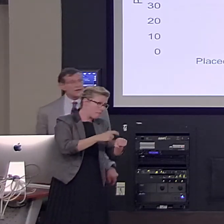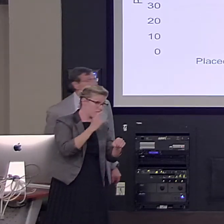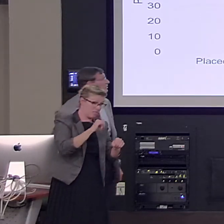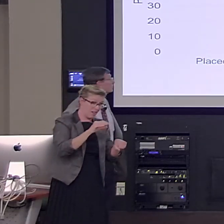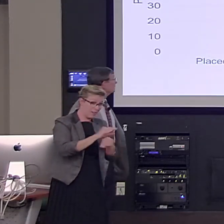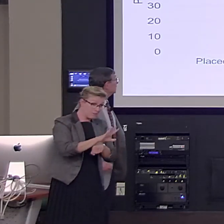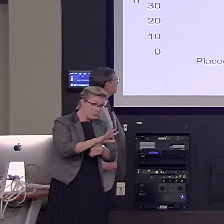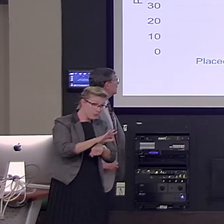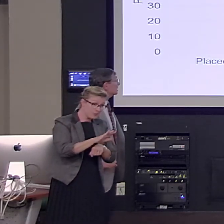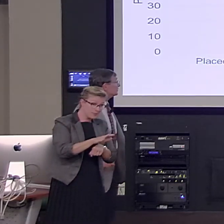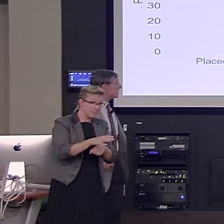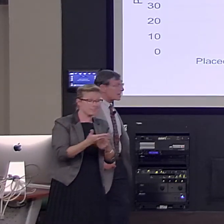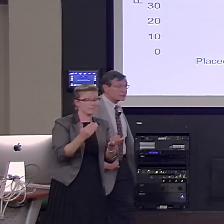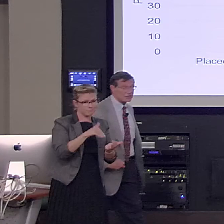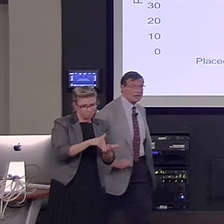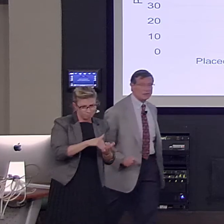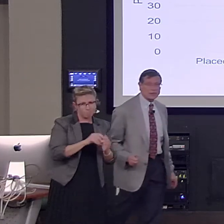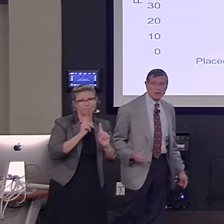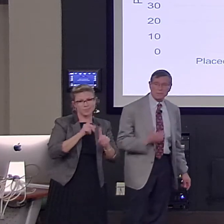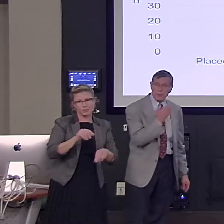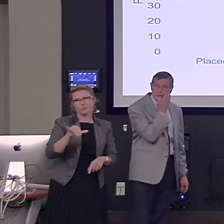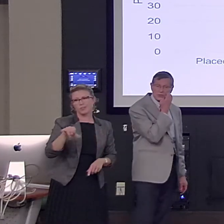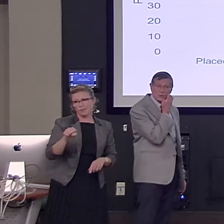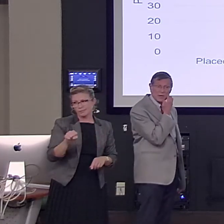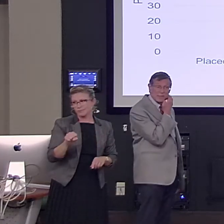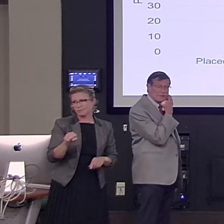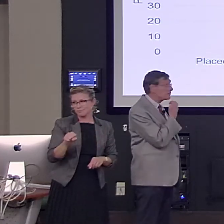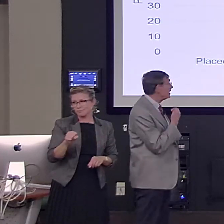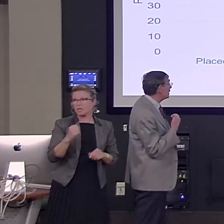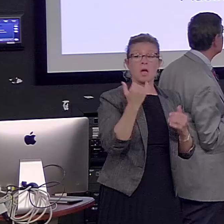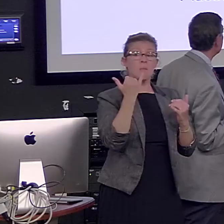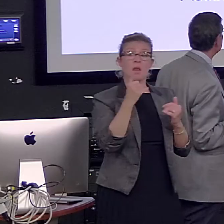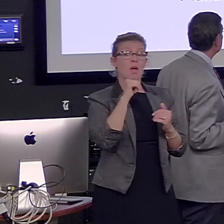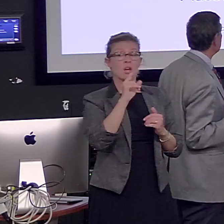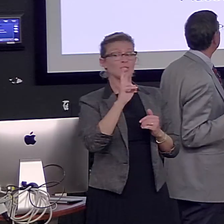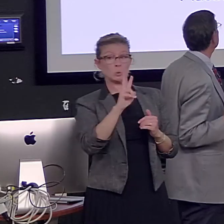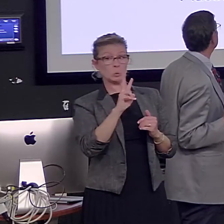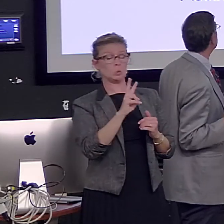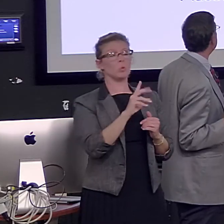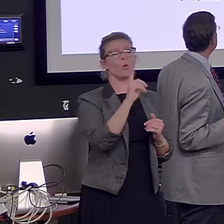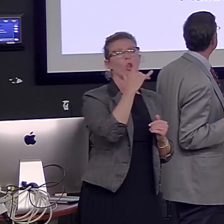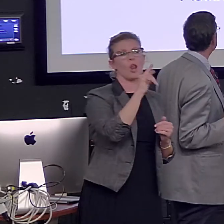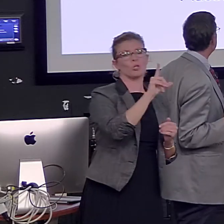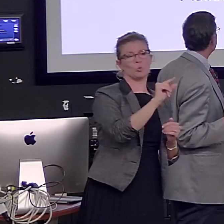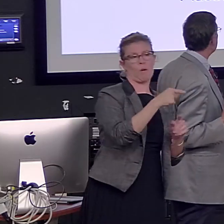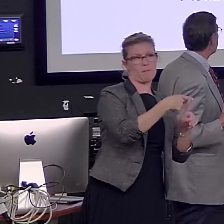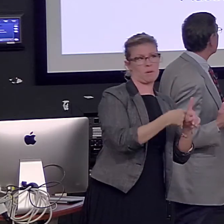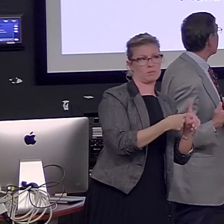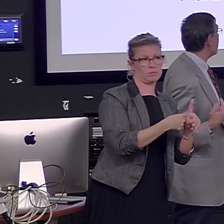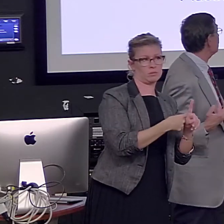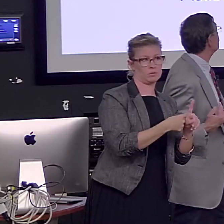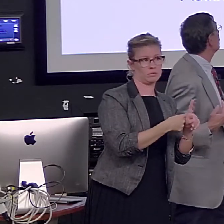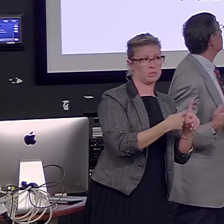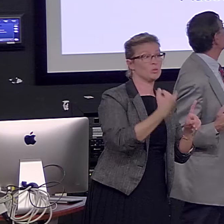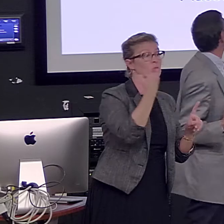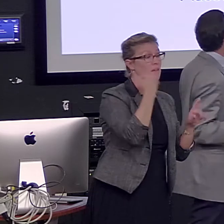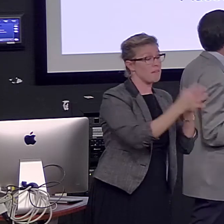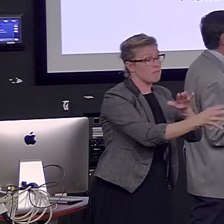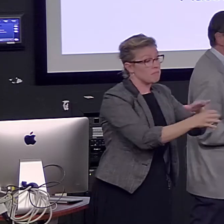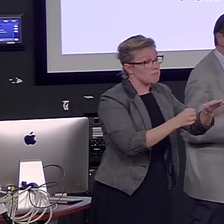the answer is yes. Here the cut point is 20 months of age. So if you're placed by age 20 months,